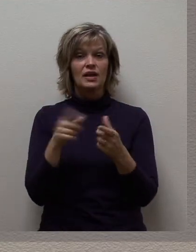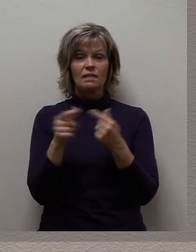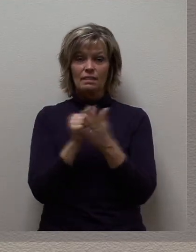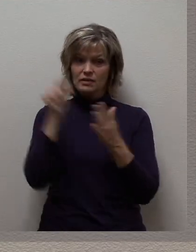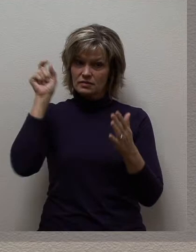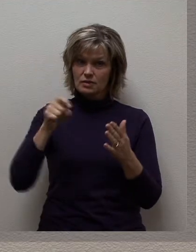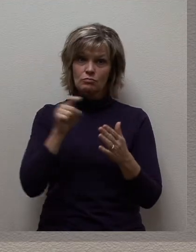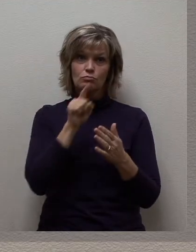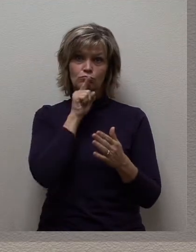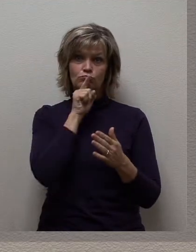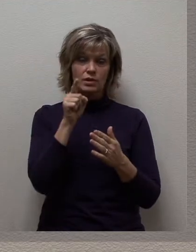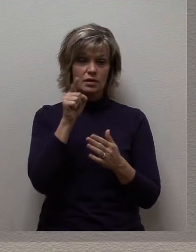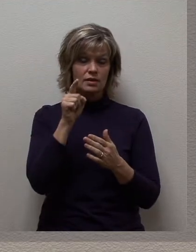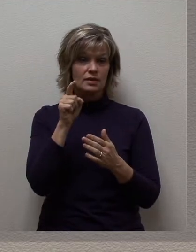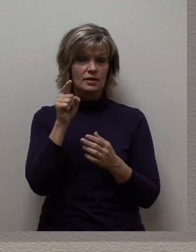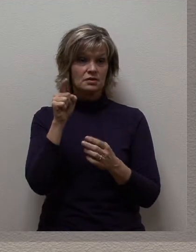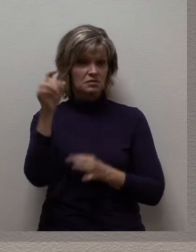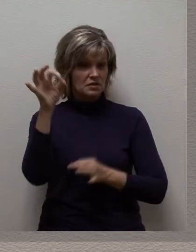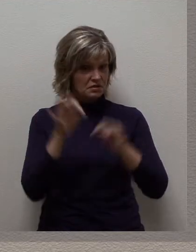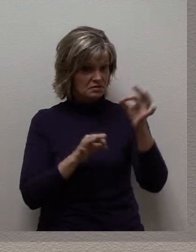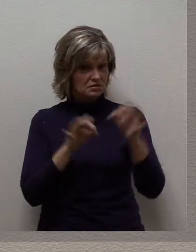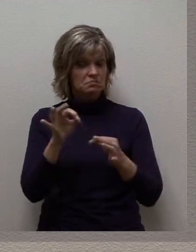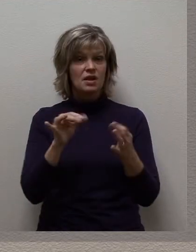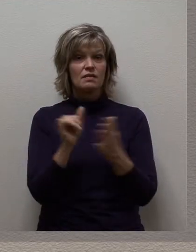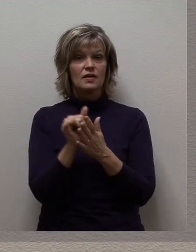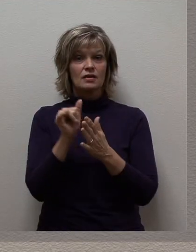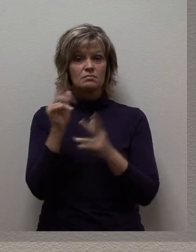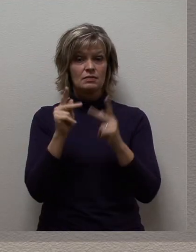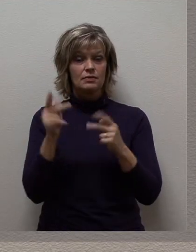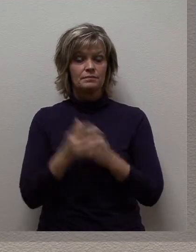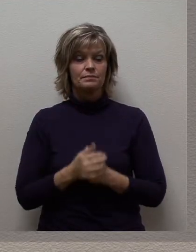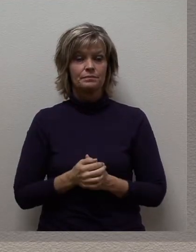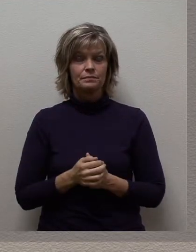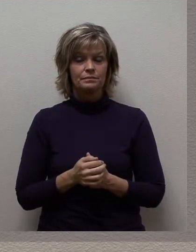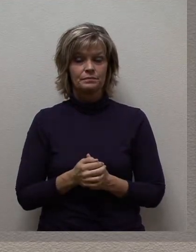by the population themselves.